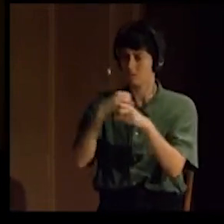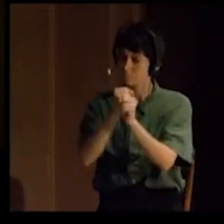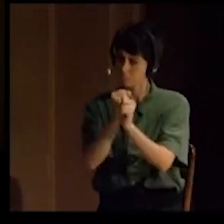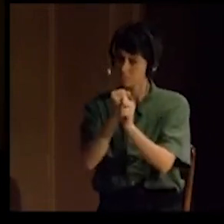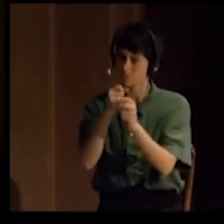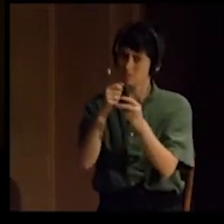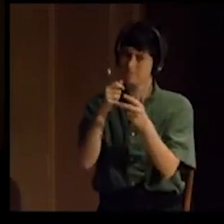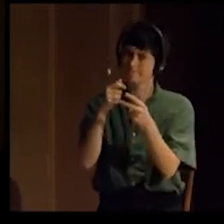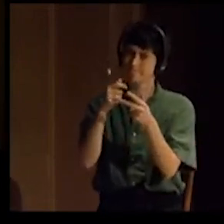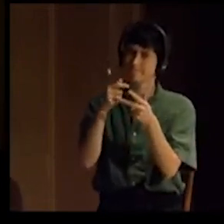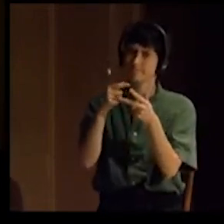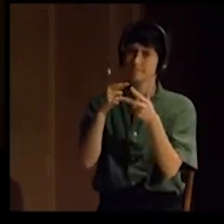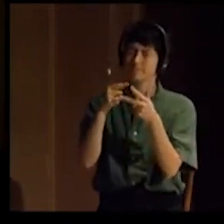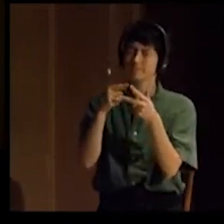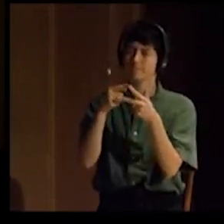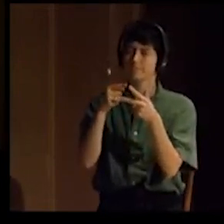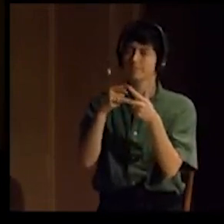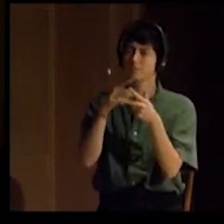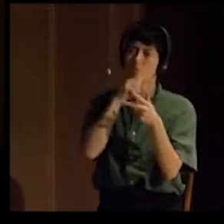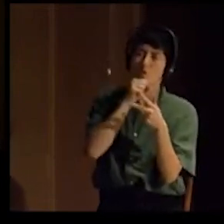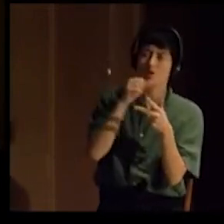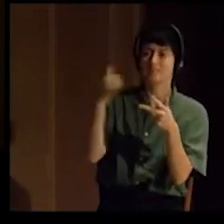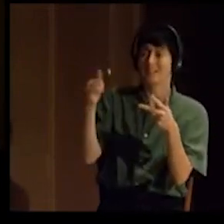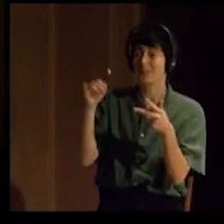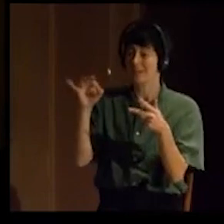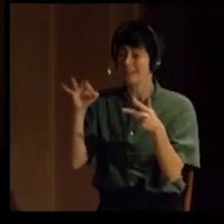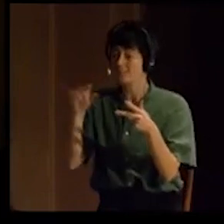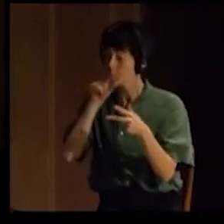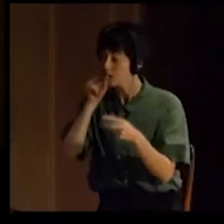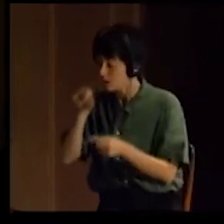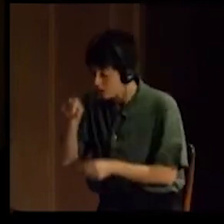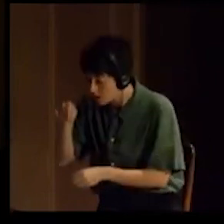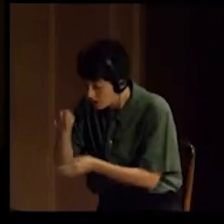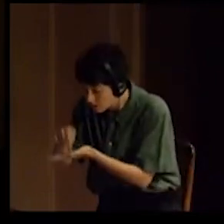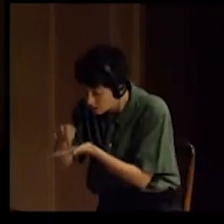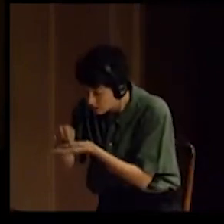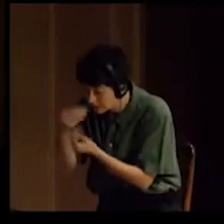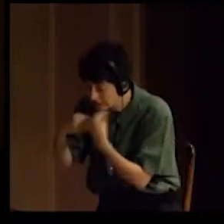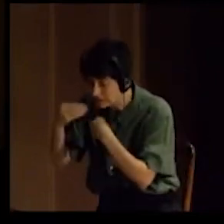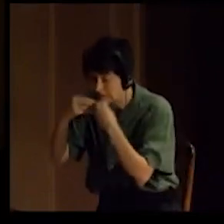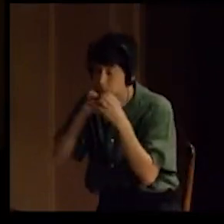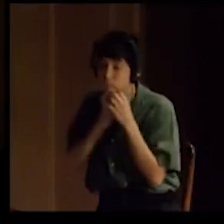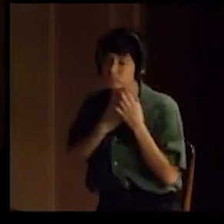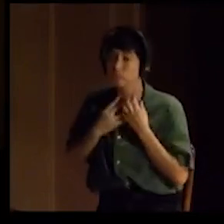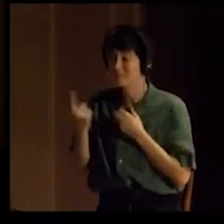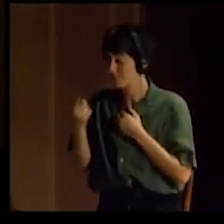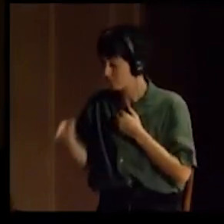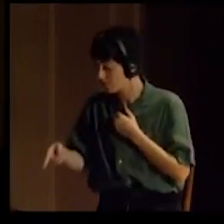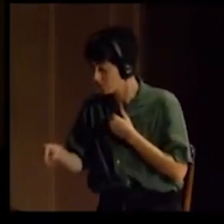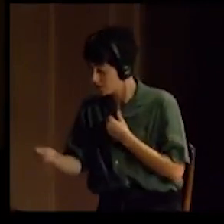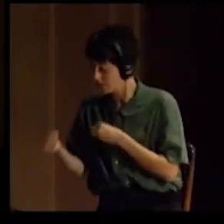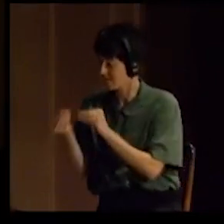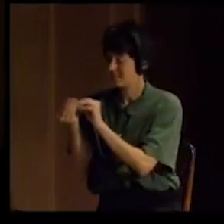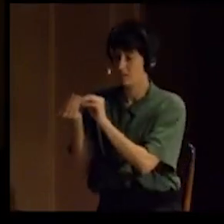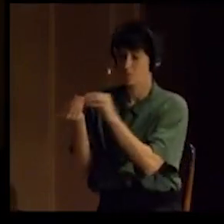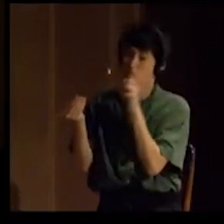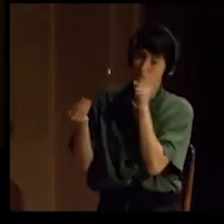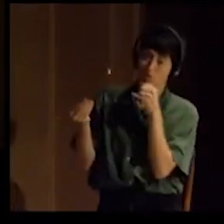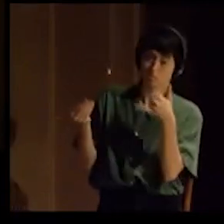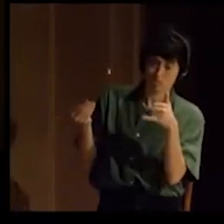by them eating something orange, yellow, and red. And so for example, if you starve a cardinal of all carotenoids,